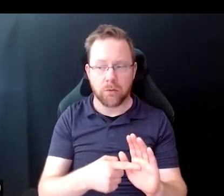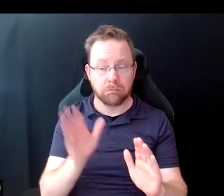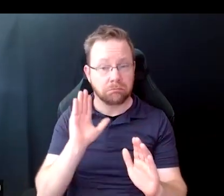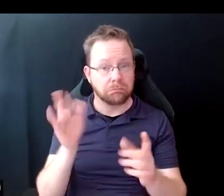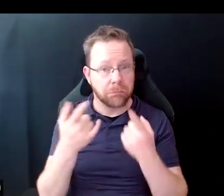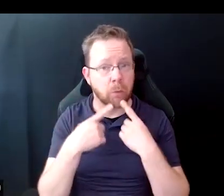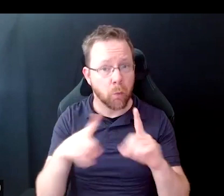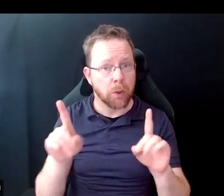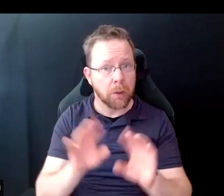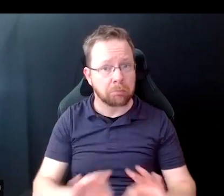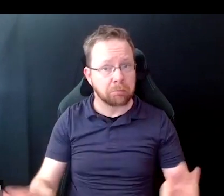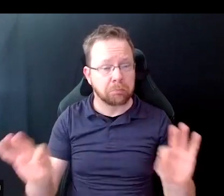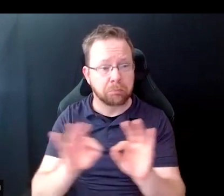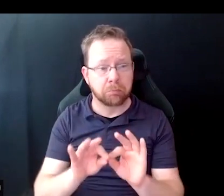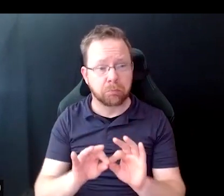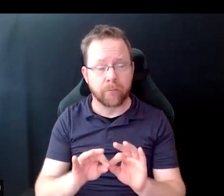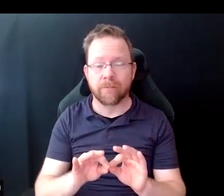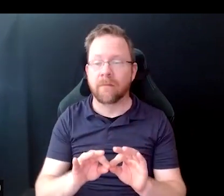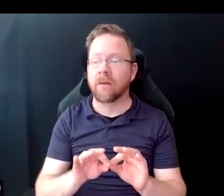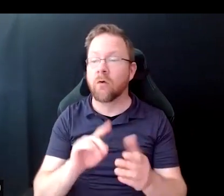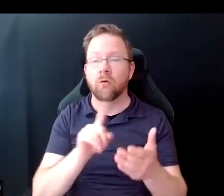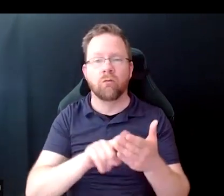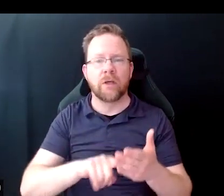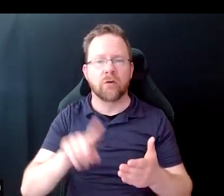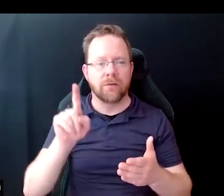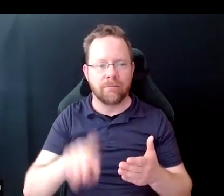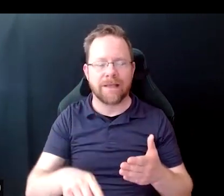and seem to be important is that all of this research must be disability-led.